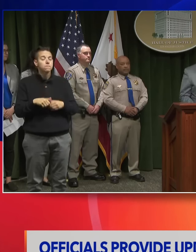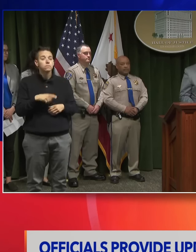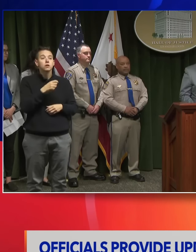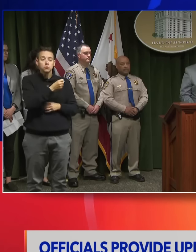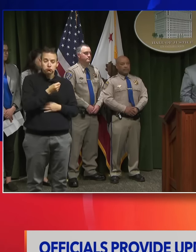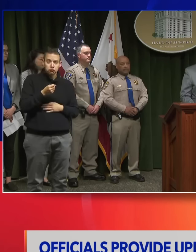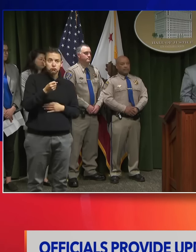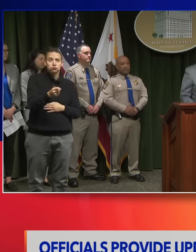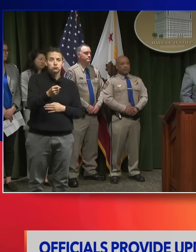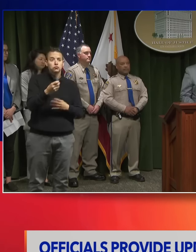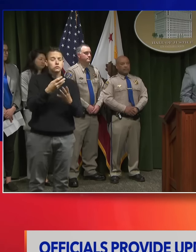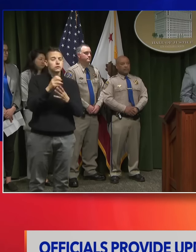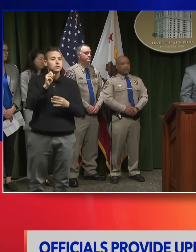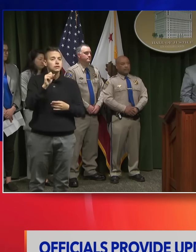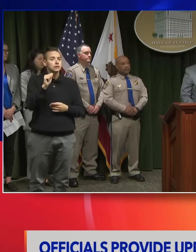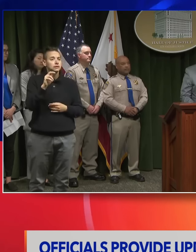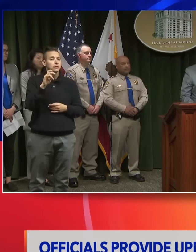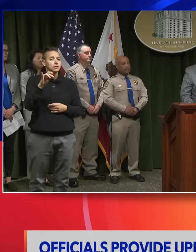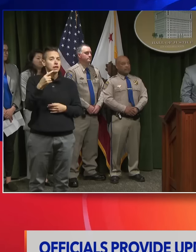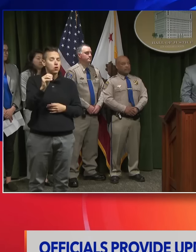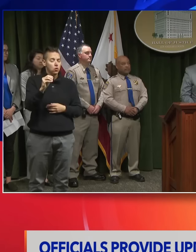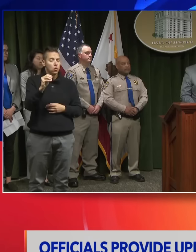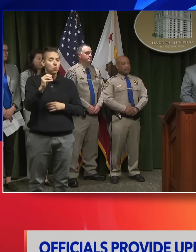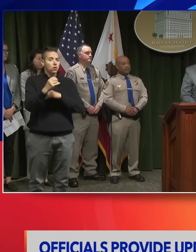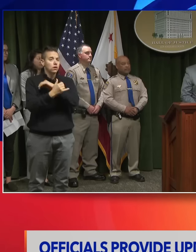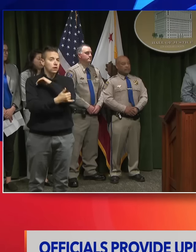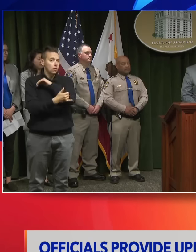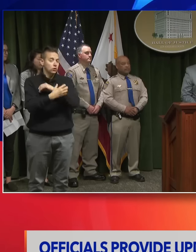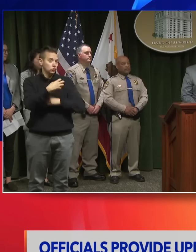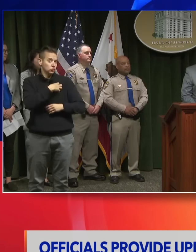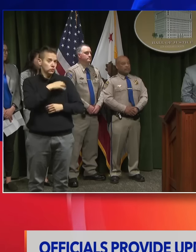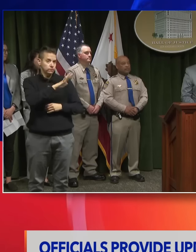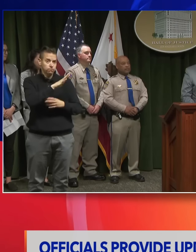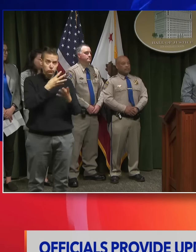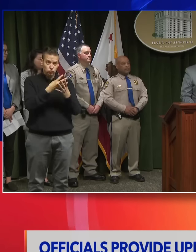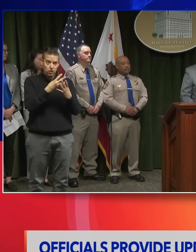MALE ON SUSPICION OF DRUNK, DRIVING AND WEAPONS POSSESSION